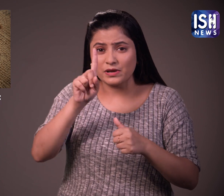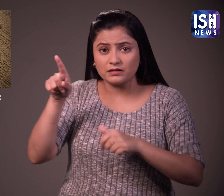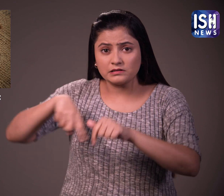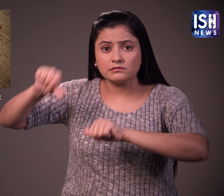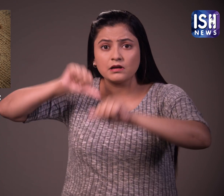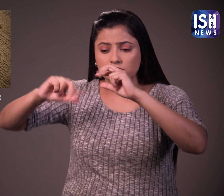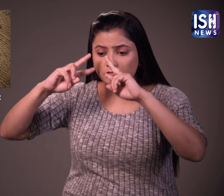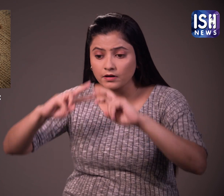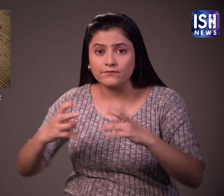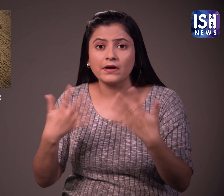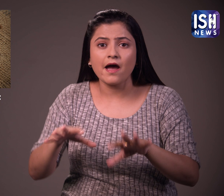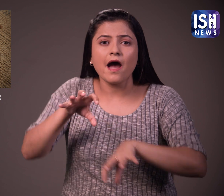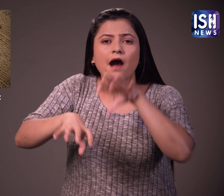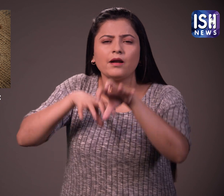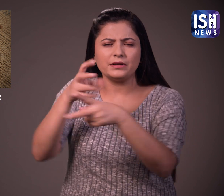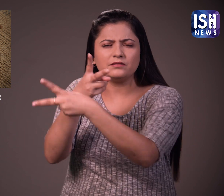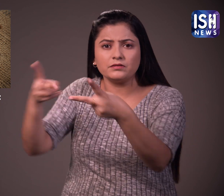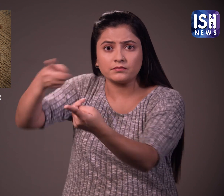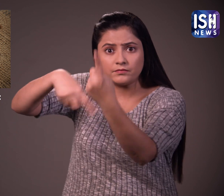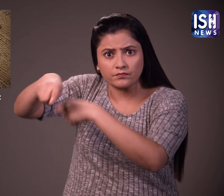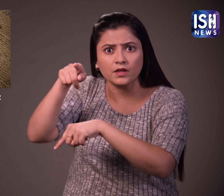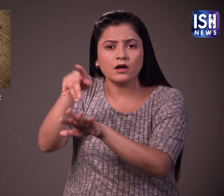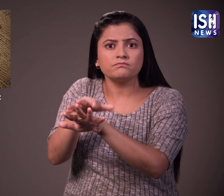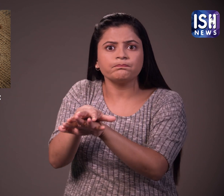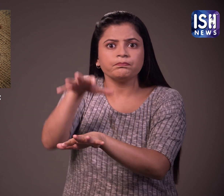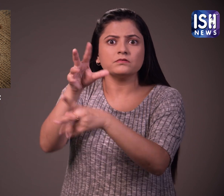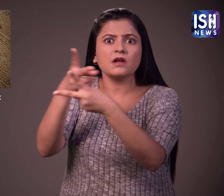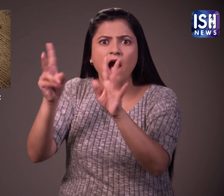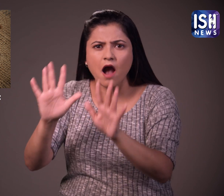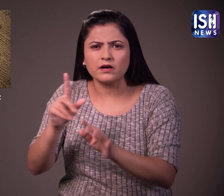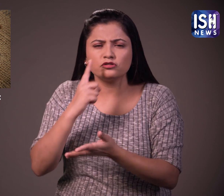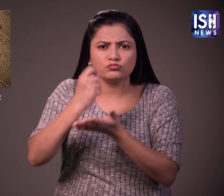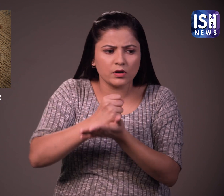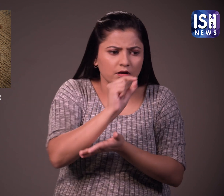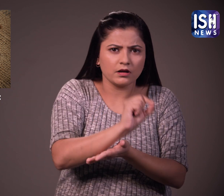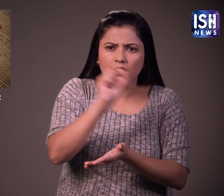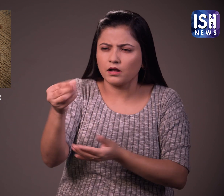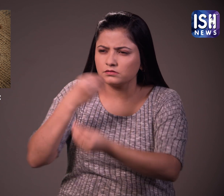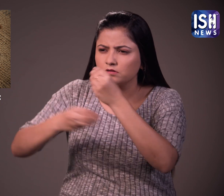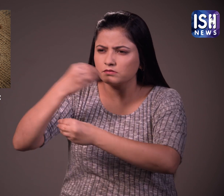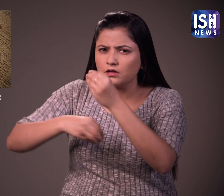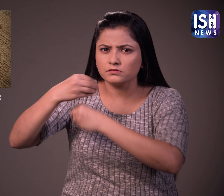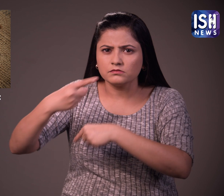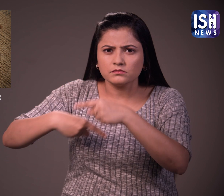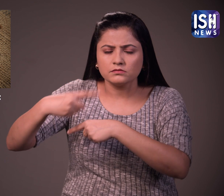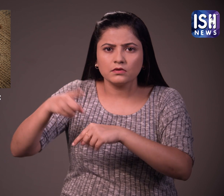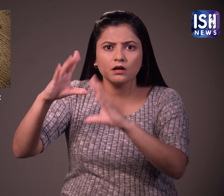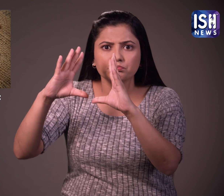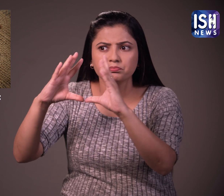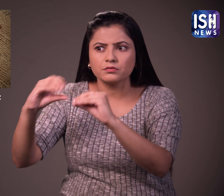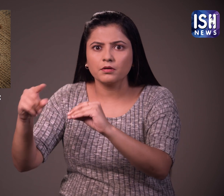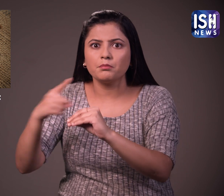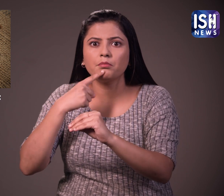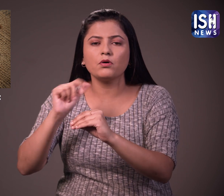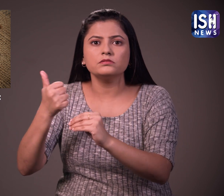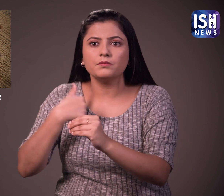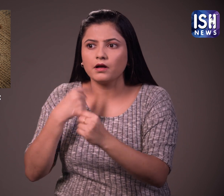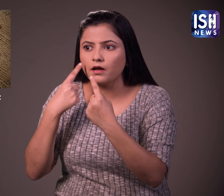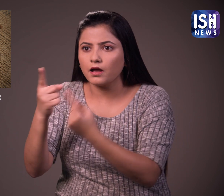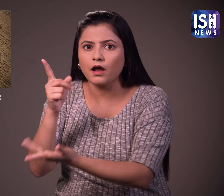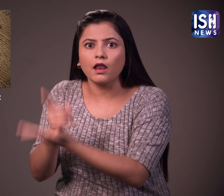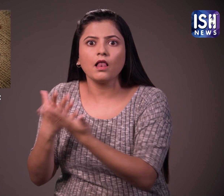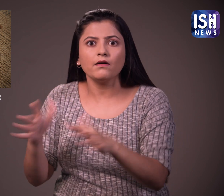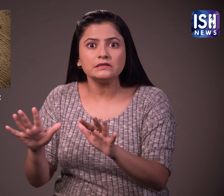A study on animals found that sesame seeds have anti-inflammatory properties.